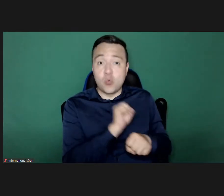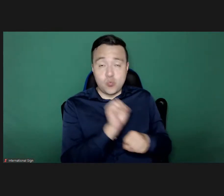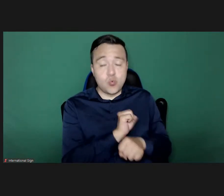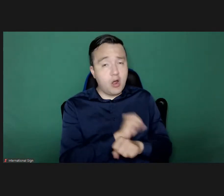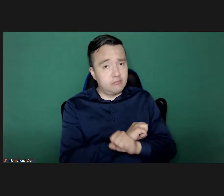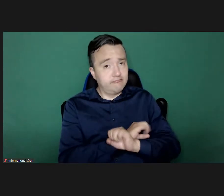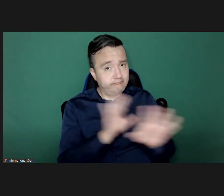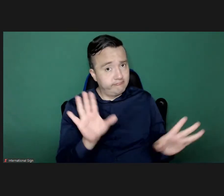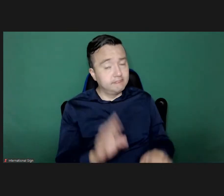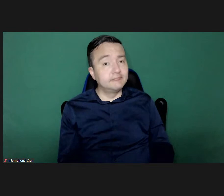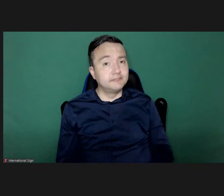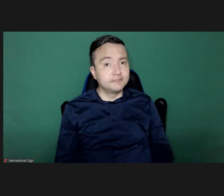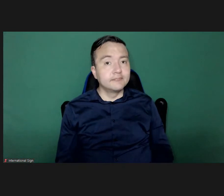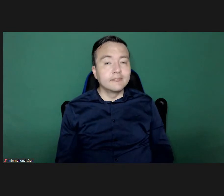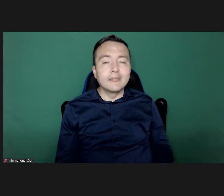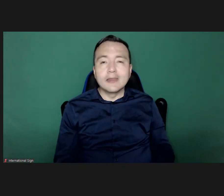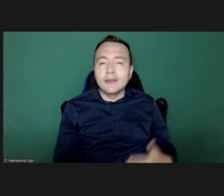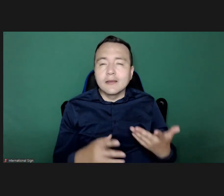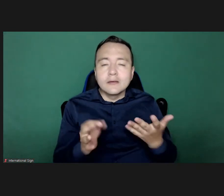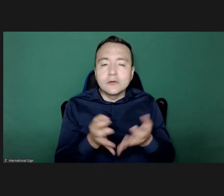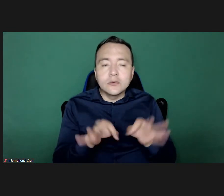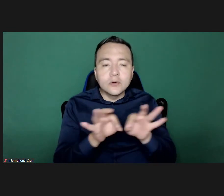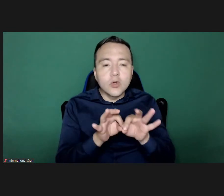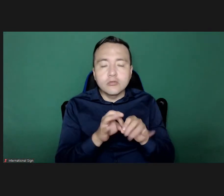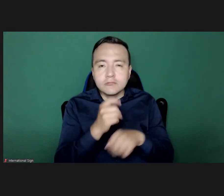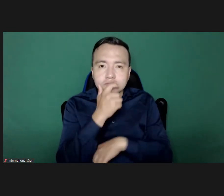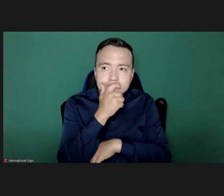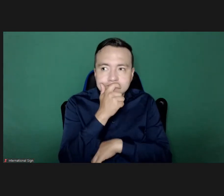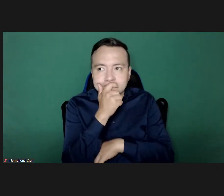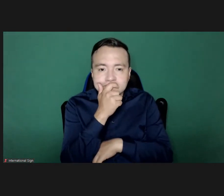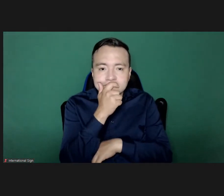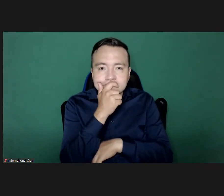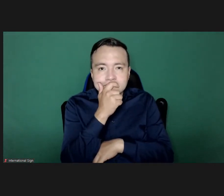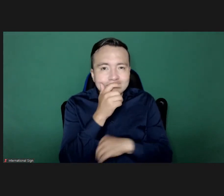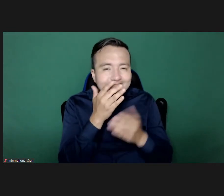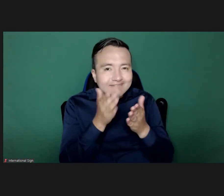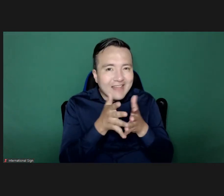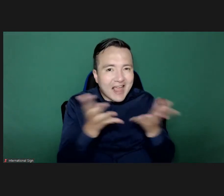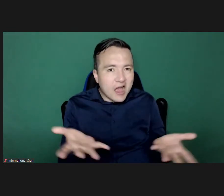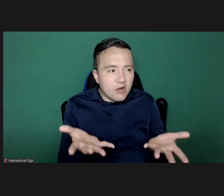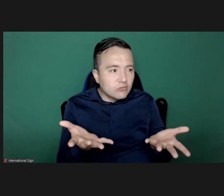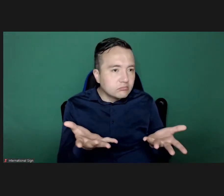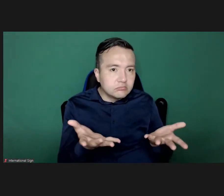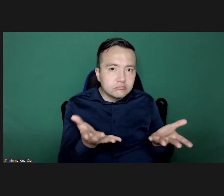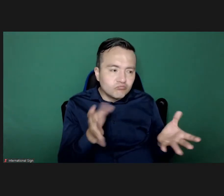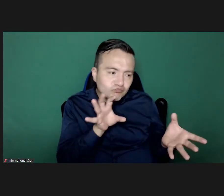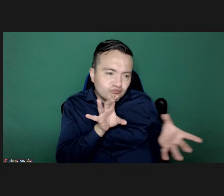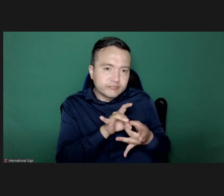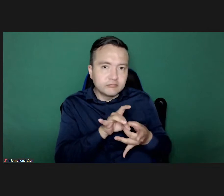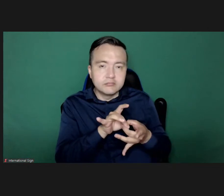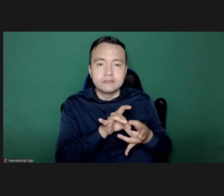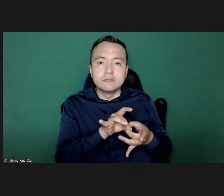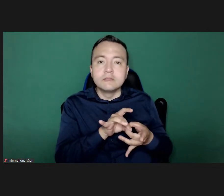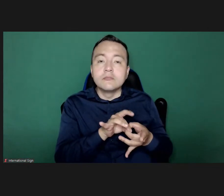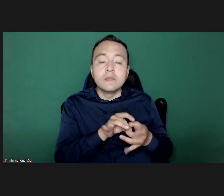build the whole of society engagement. And we keep saying that. But as the James said already, the issue of governance is going